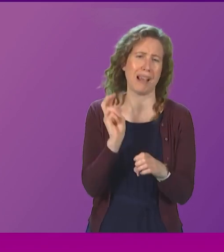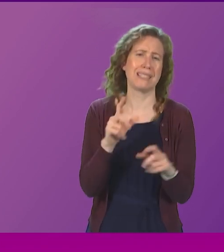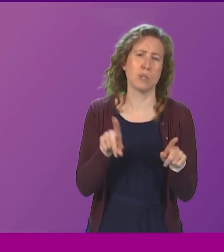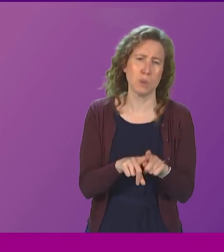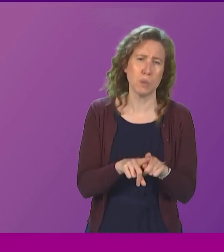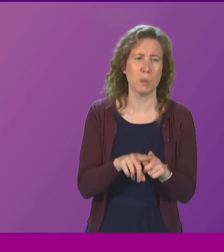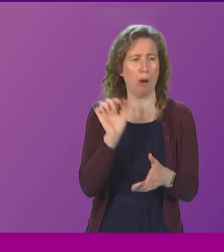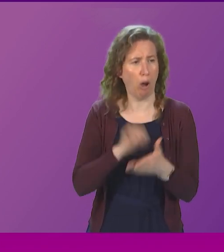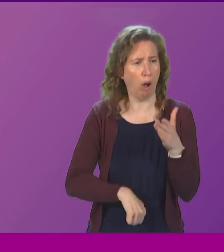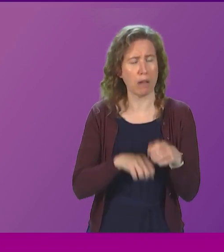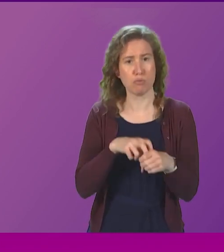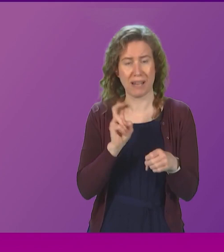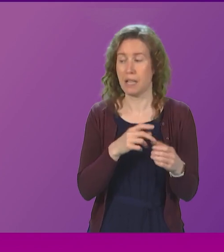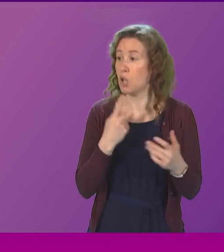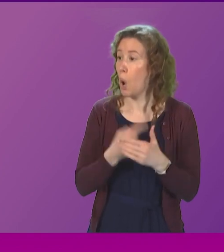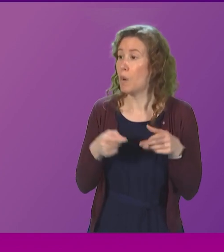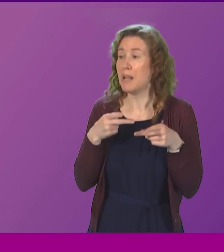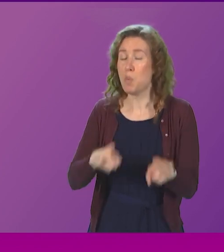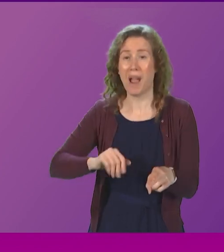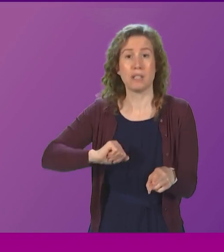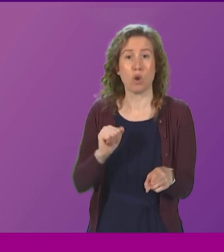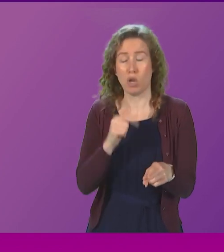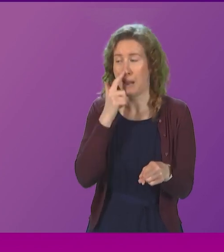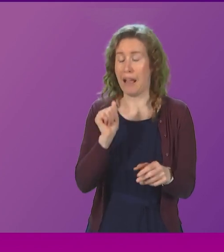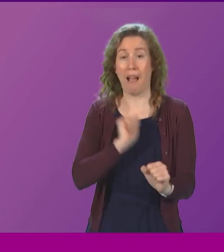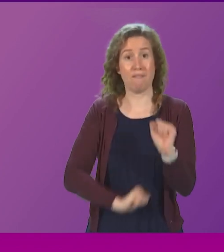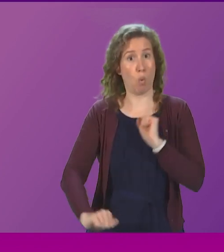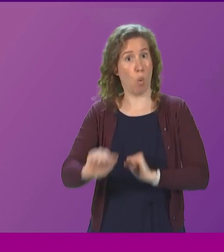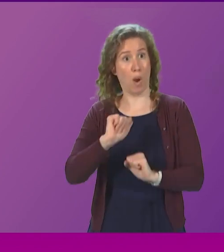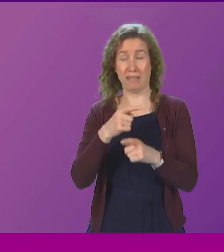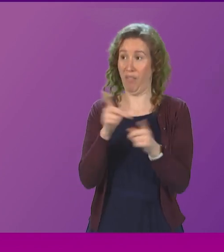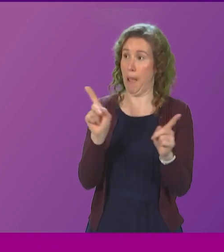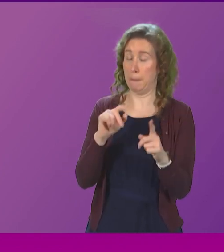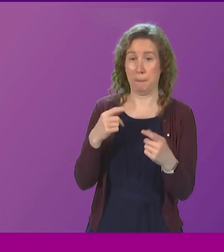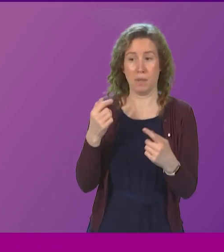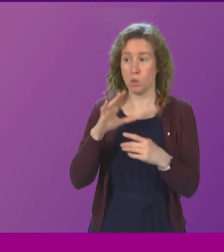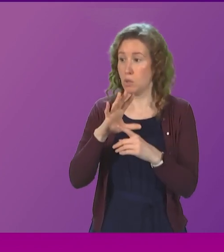The only way for Scotland to escape the born-again Brexiteers, whether they be Tories or from